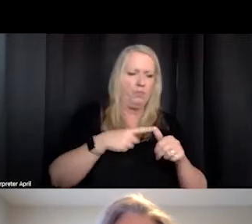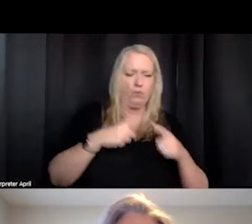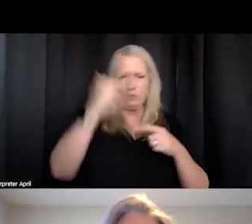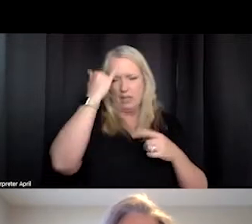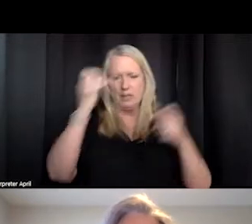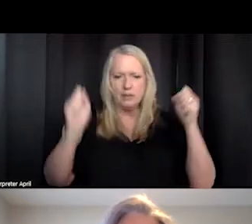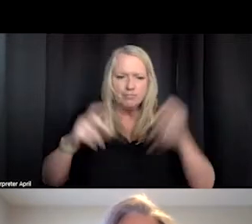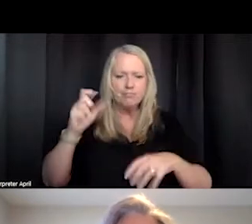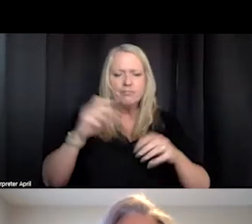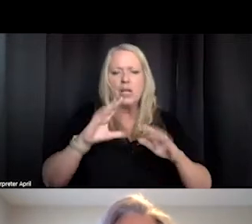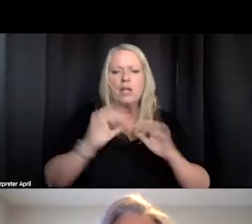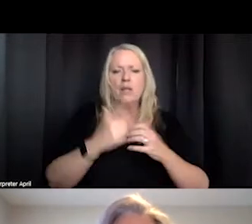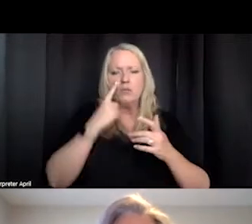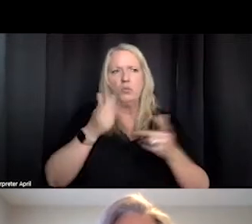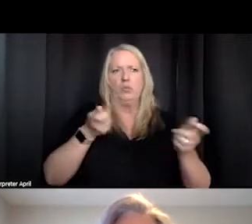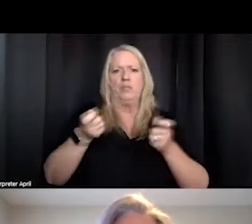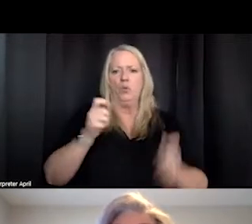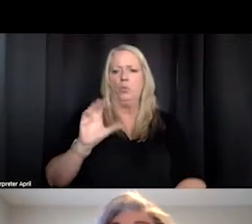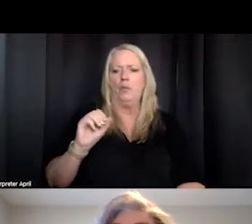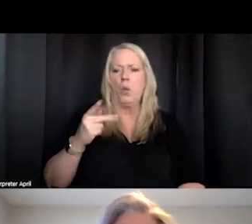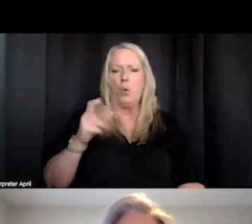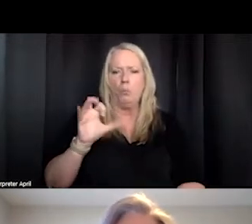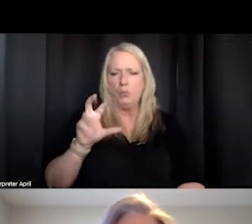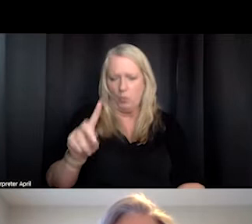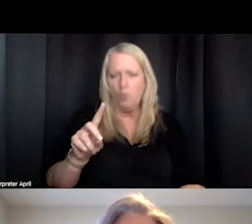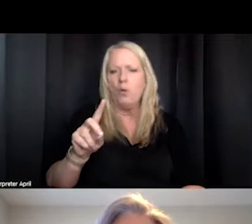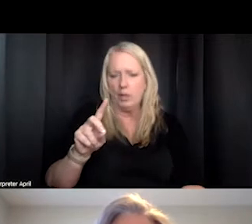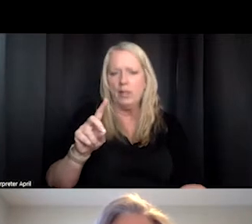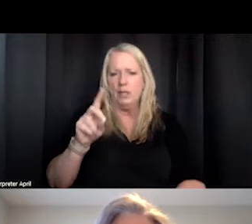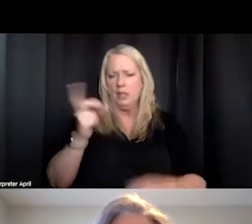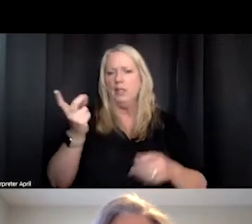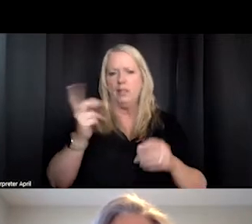THE EPIDEMIC AND OPPORTUNITIES, TO DESIGN INNOVATIVE SERVICE DELIVERY